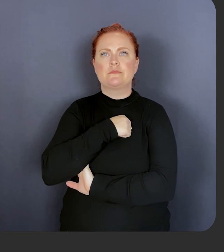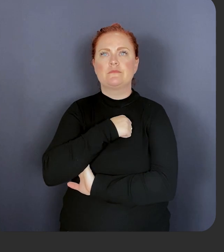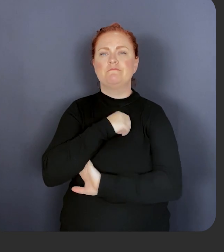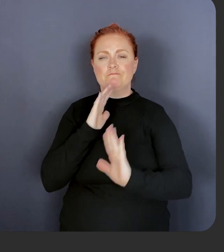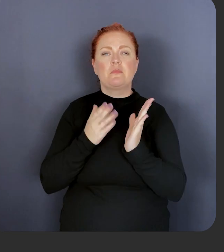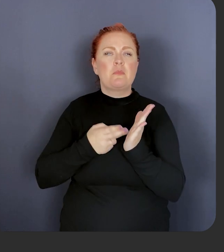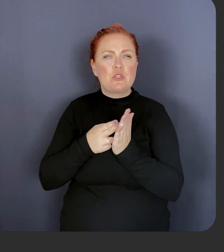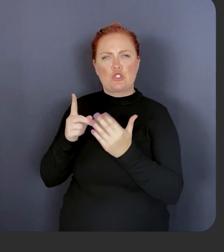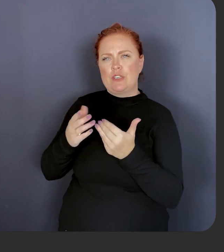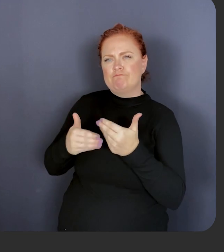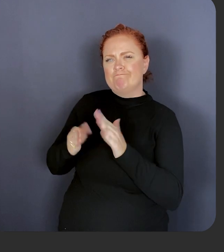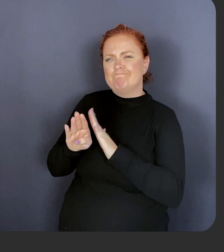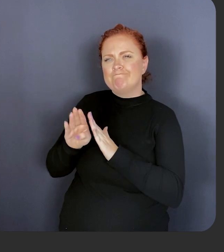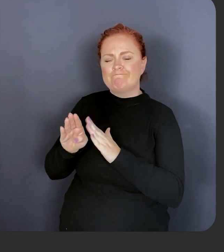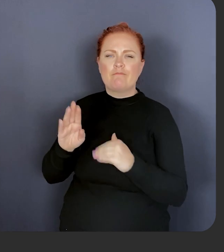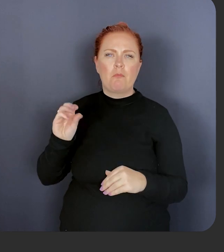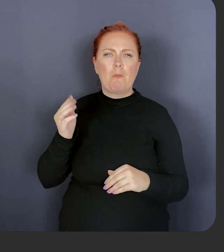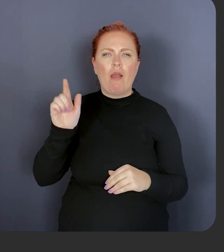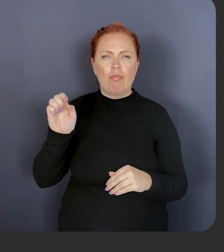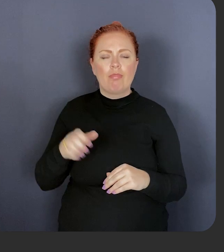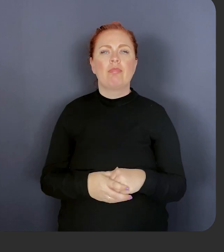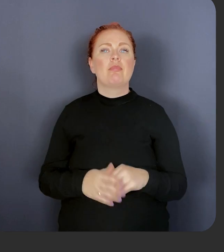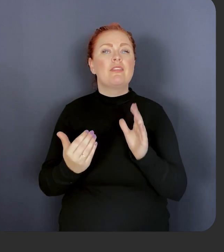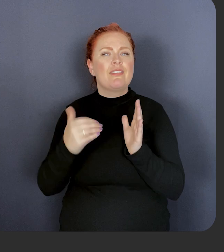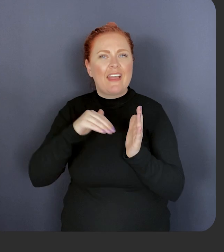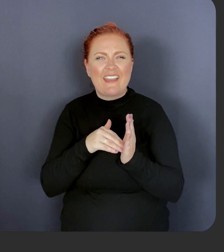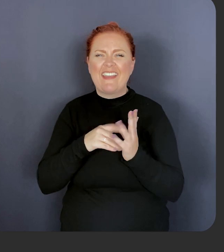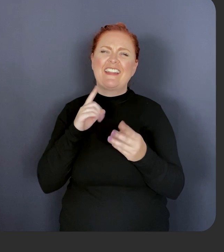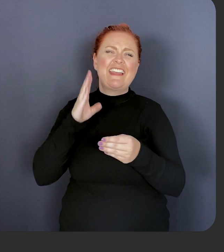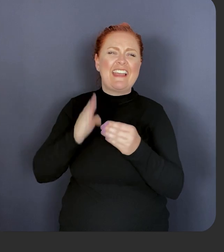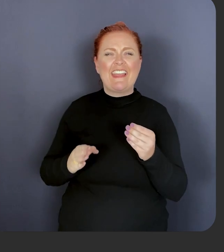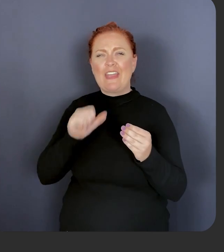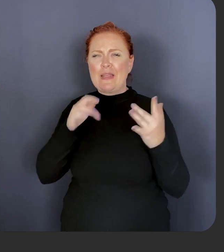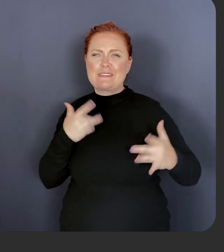Let's make sure we compile. So a little bit of an anti-climactic end, but let's